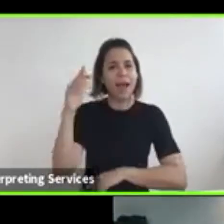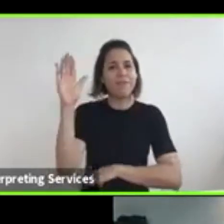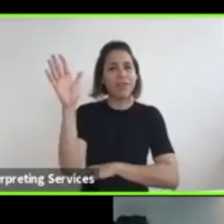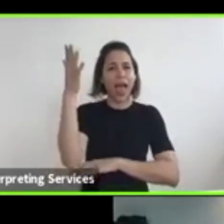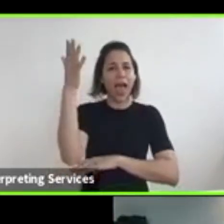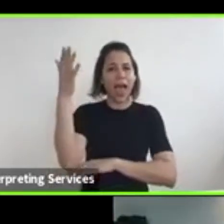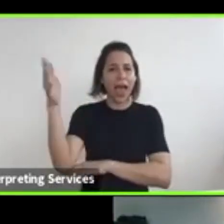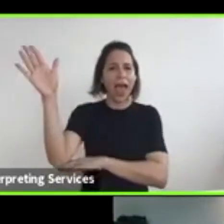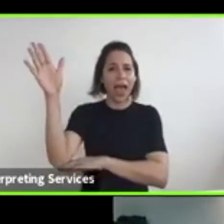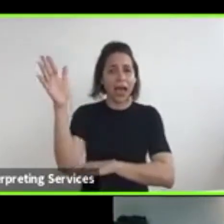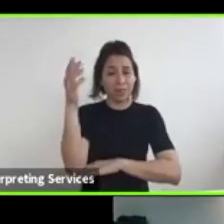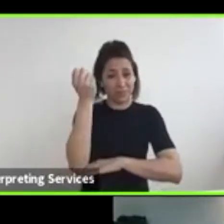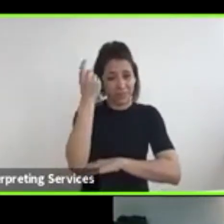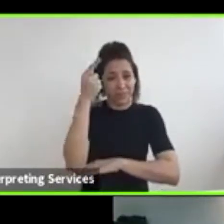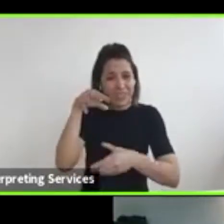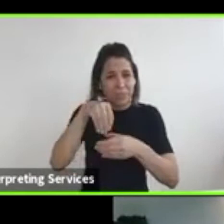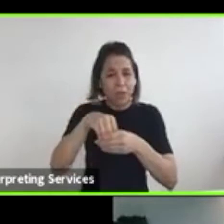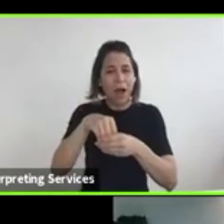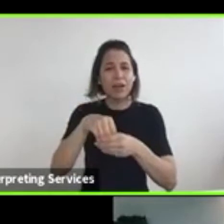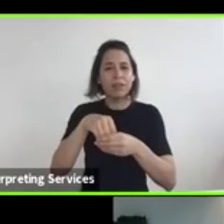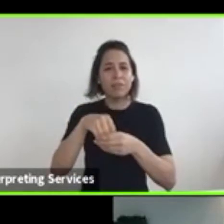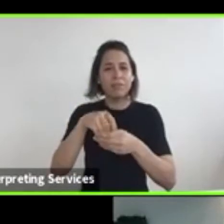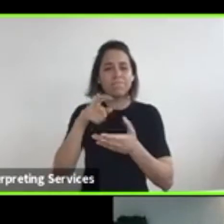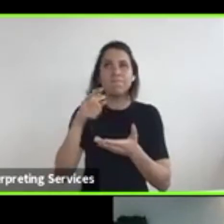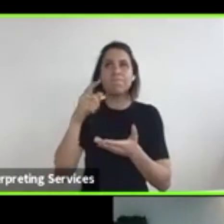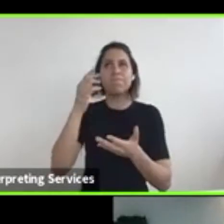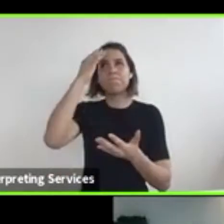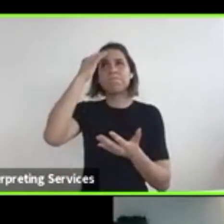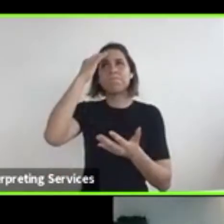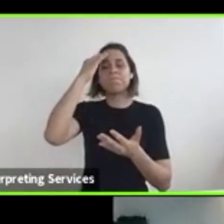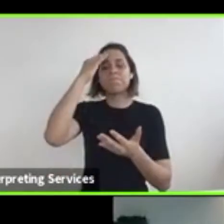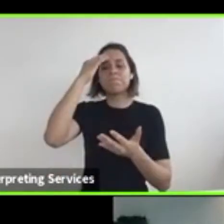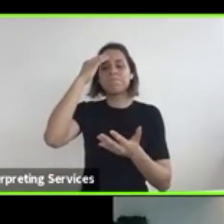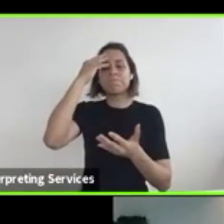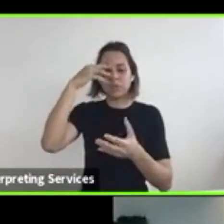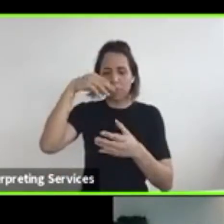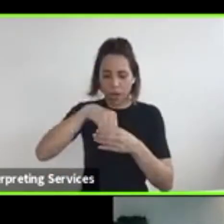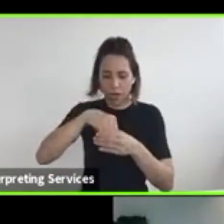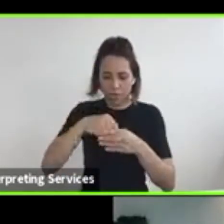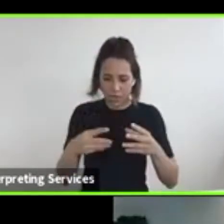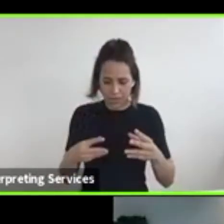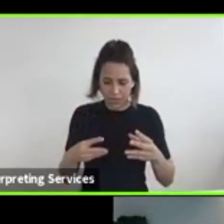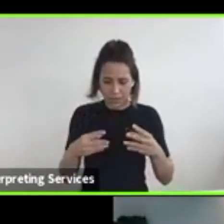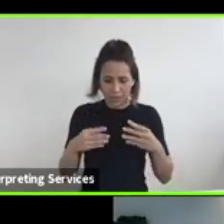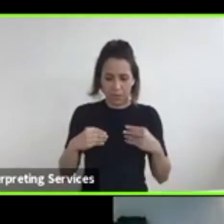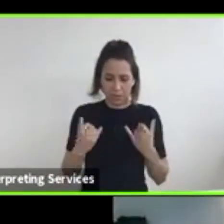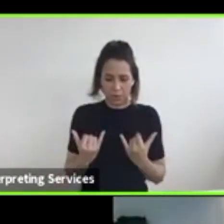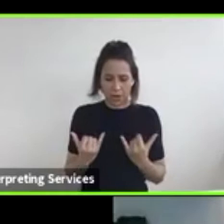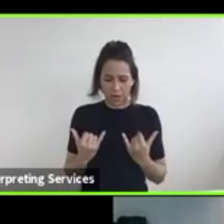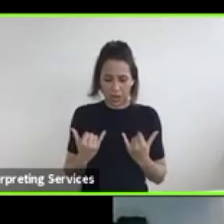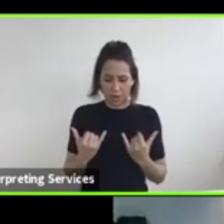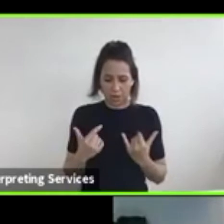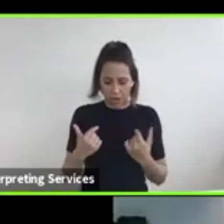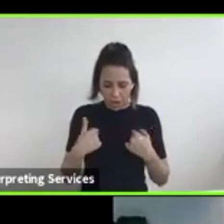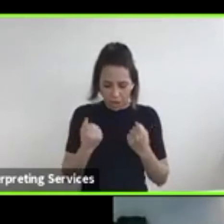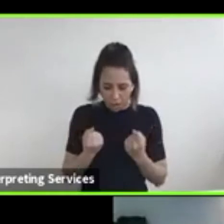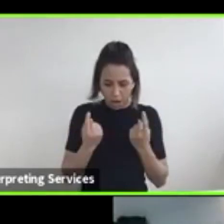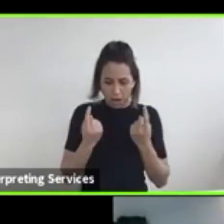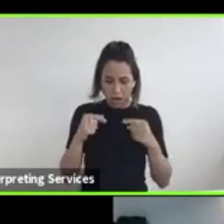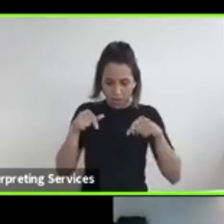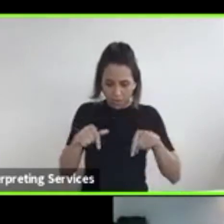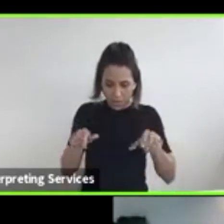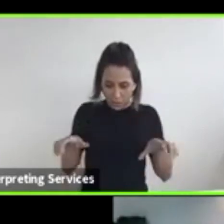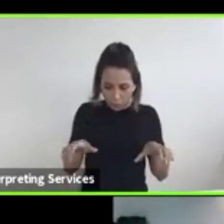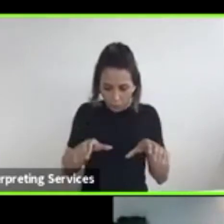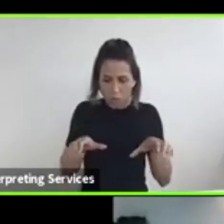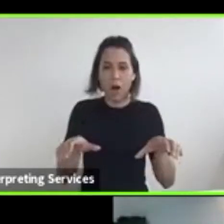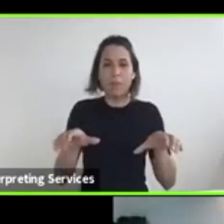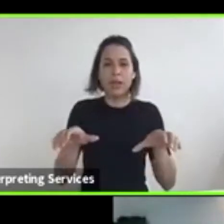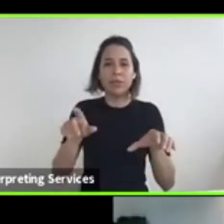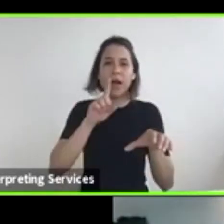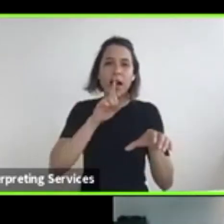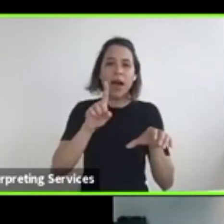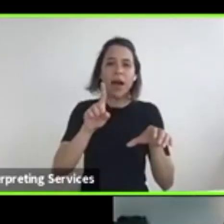OF COMING TO AN ACCEPTANCE OF RED FLAGS. I COME TO UNDERSTAND WITH YOU THAT THIS PERFORMANCE OF SELECTIVE SPECIFICITY